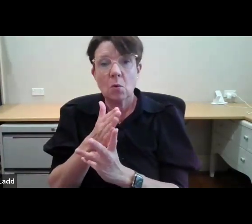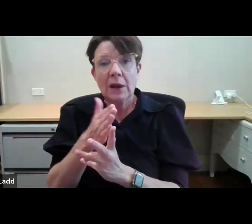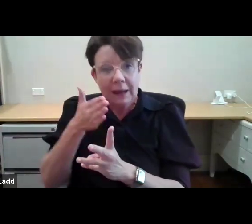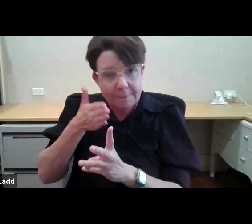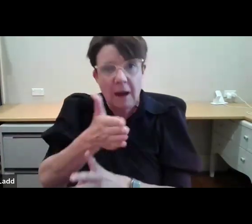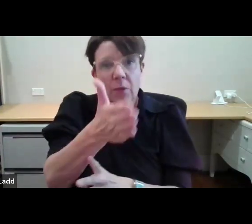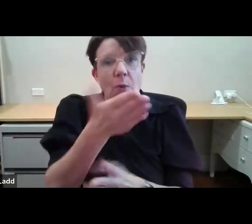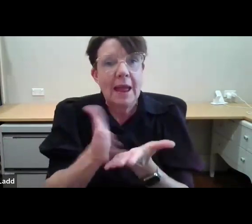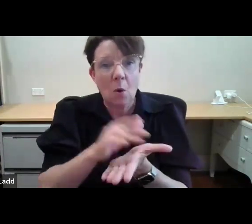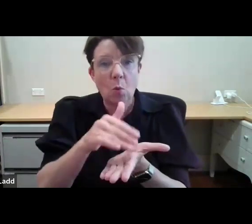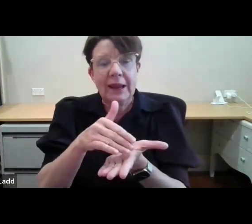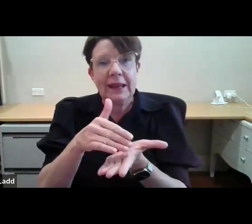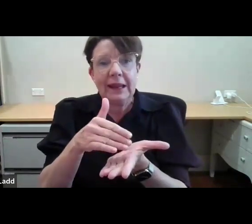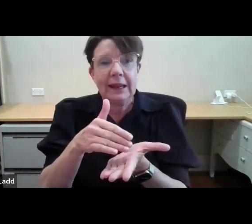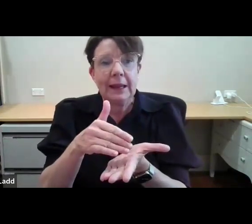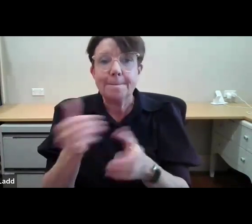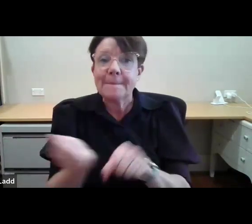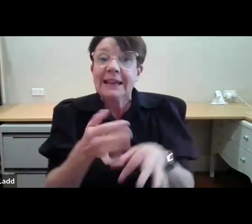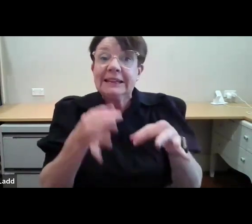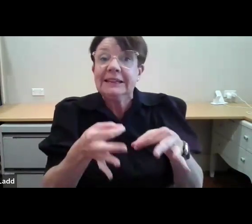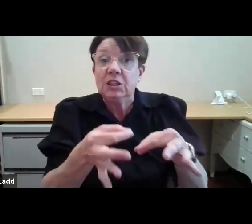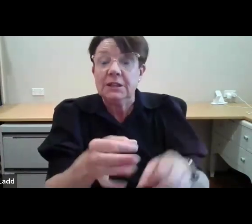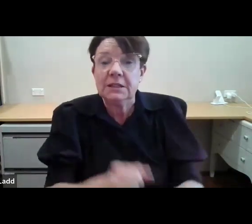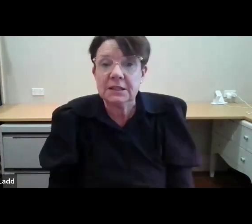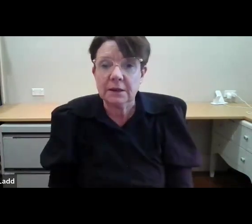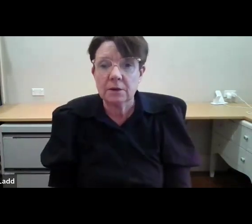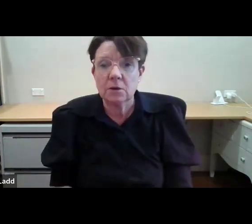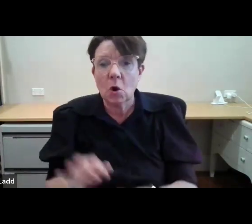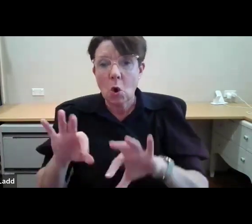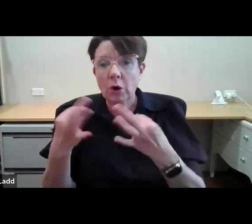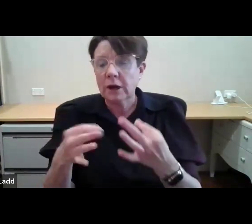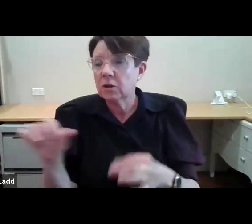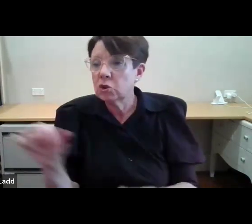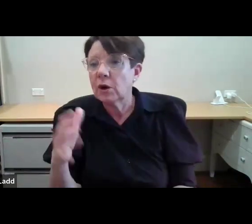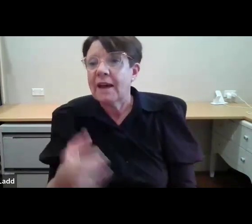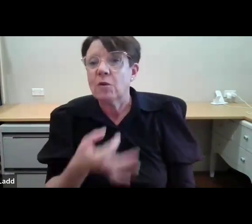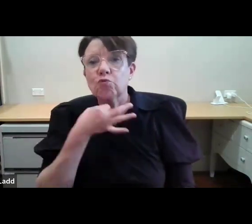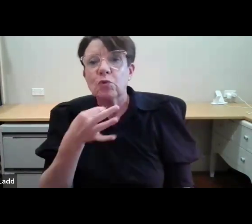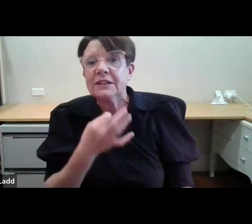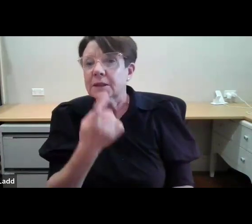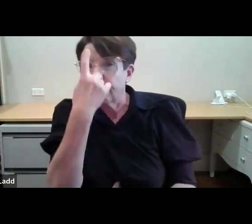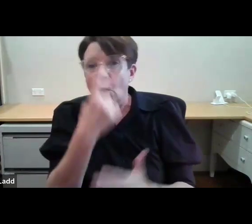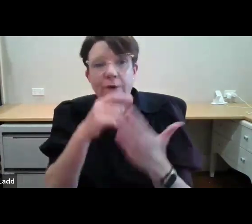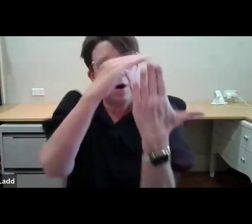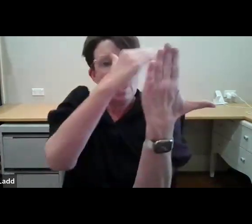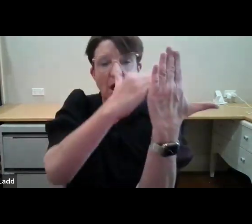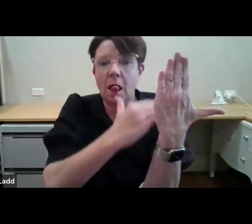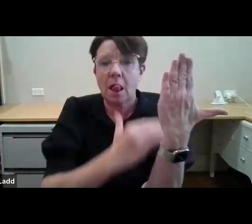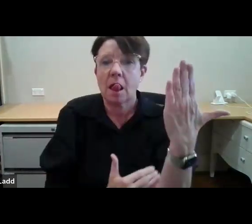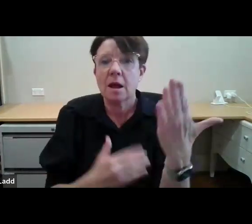risk appetite profile, should have some sort of decision-making matrix, some values based matrix that outlines how we make our decisions and